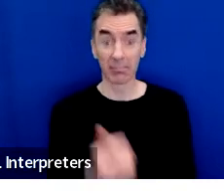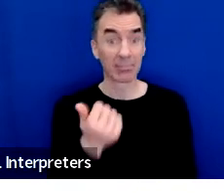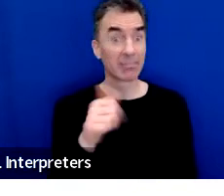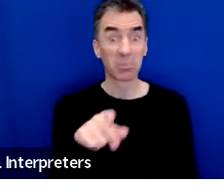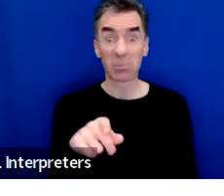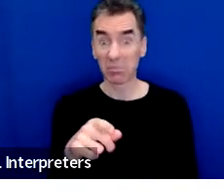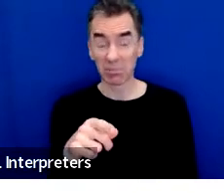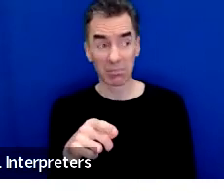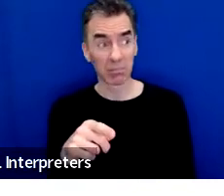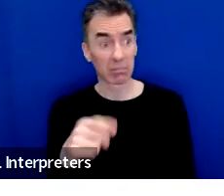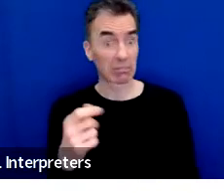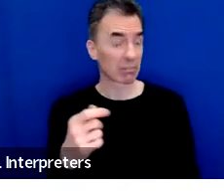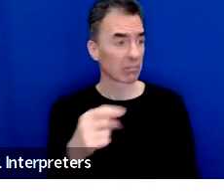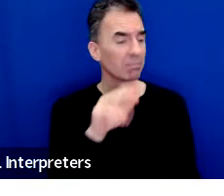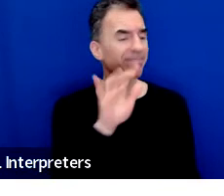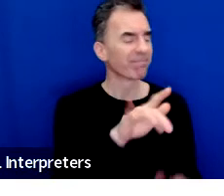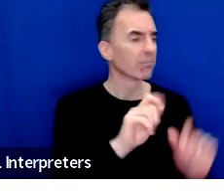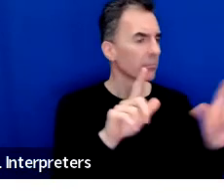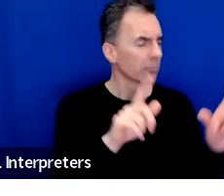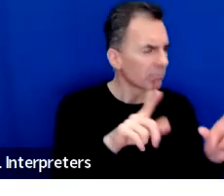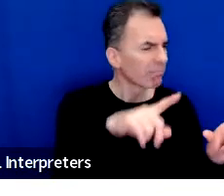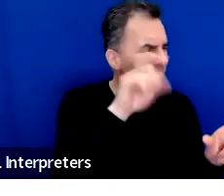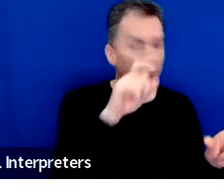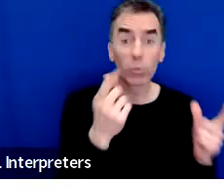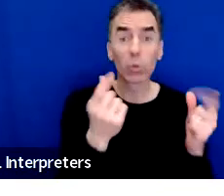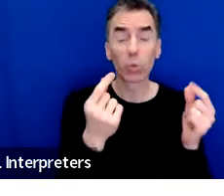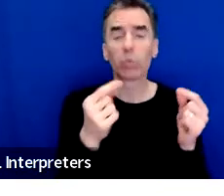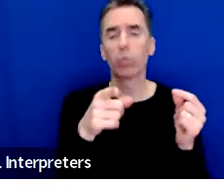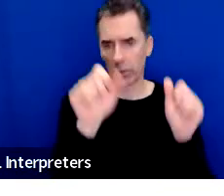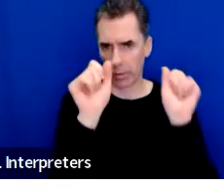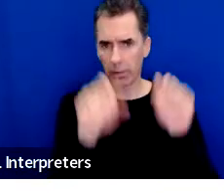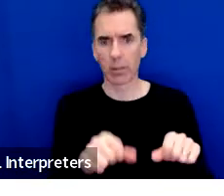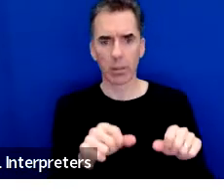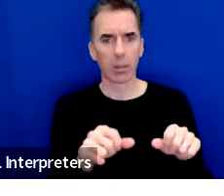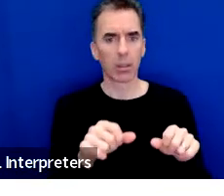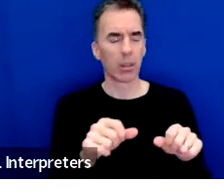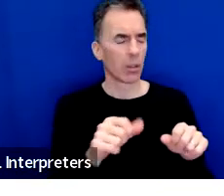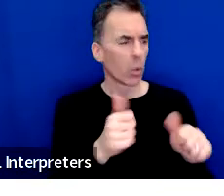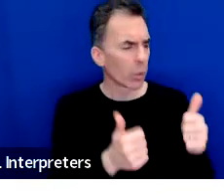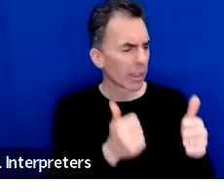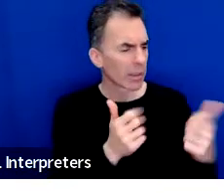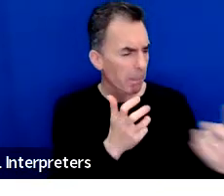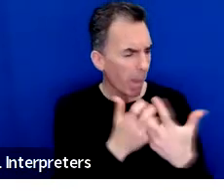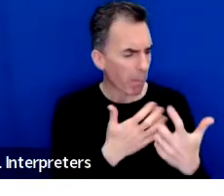I would encourage you to reach out to the librarian who collects for your specific subject area.